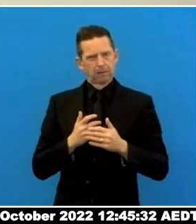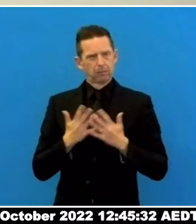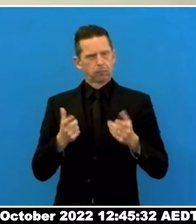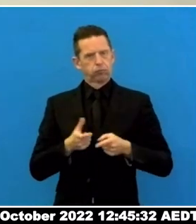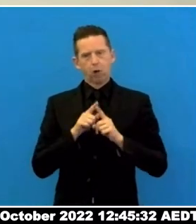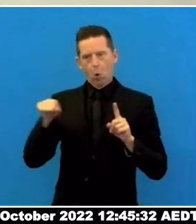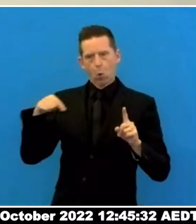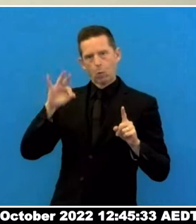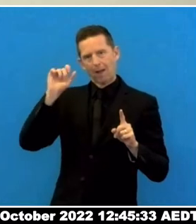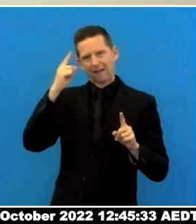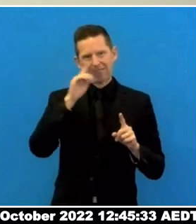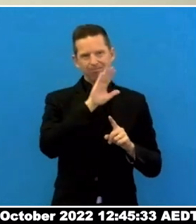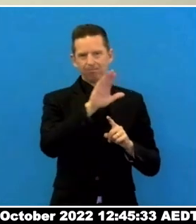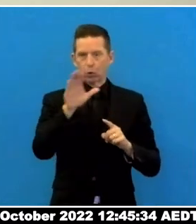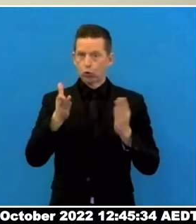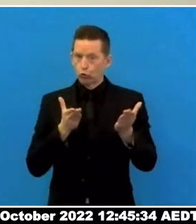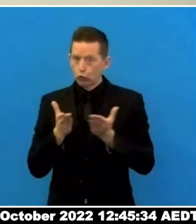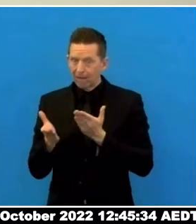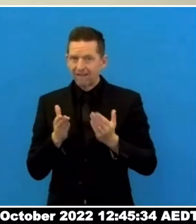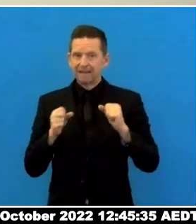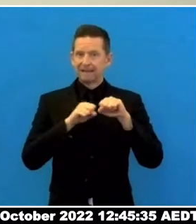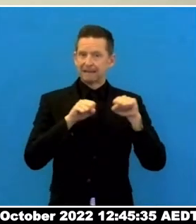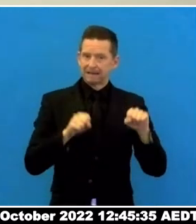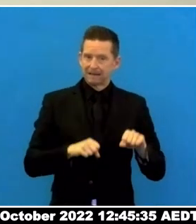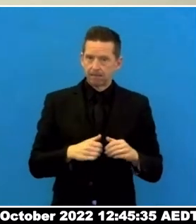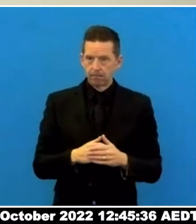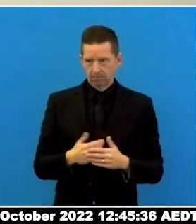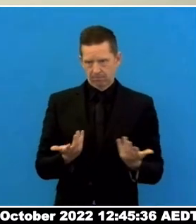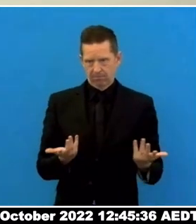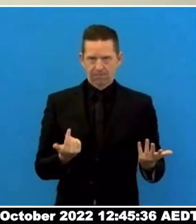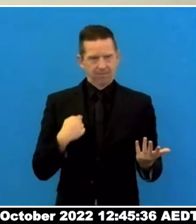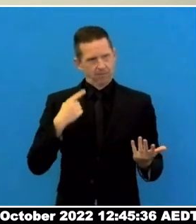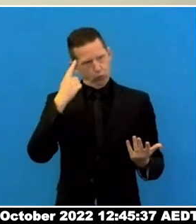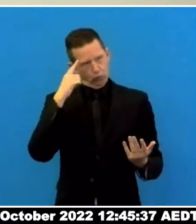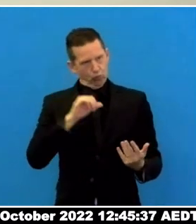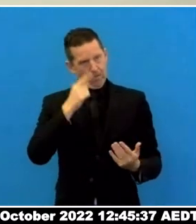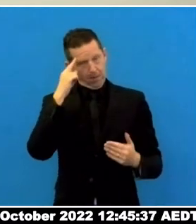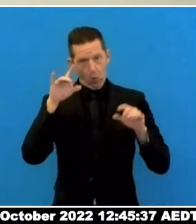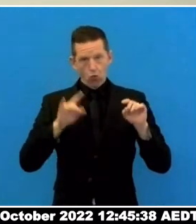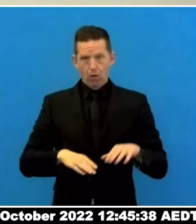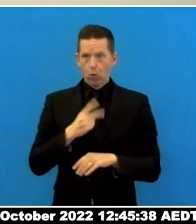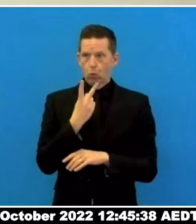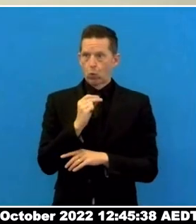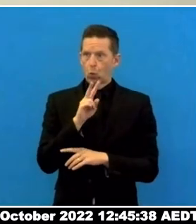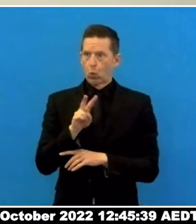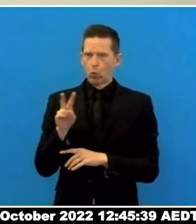and systems, and I had hoped that in 2022, we wouldn't need to talk about just the basic right of being having an interpreter.